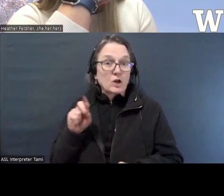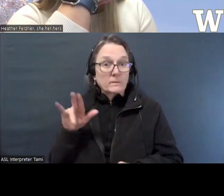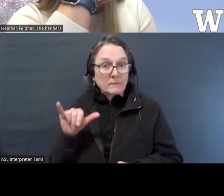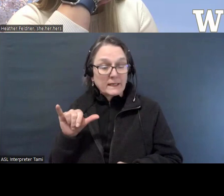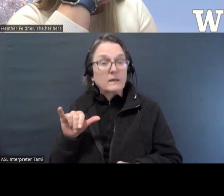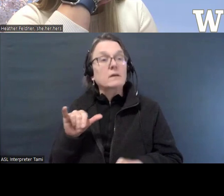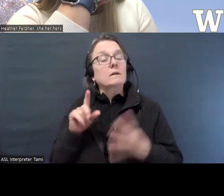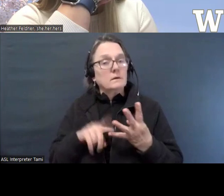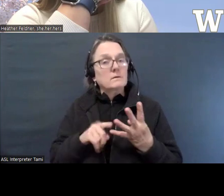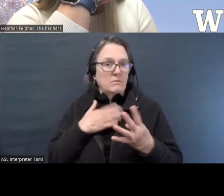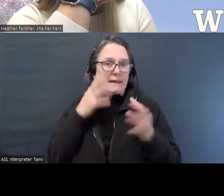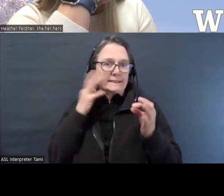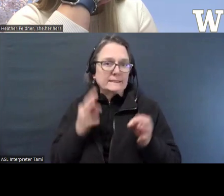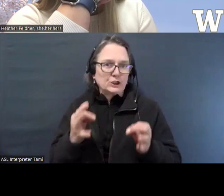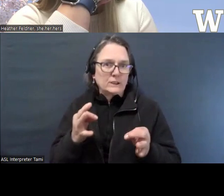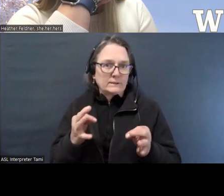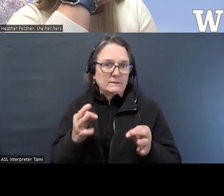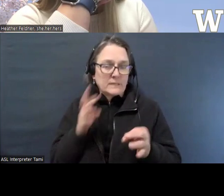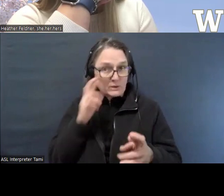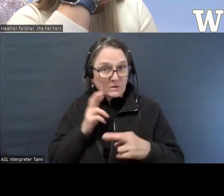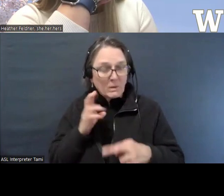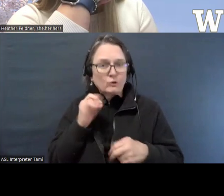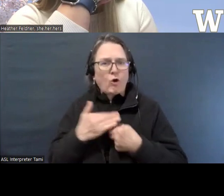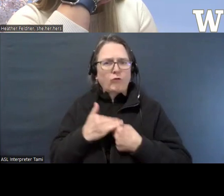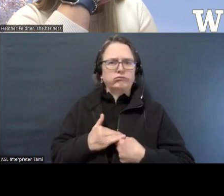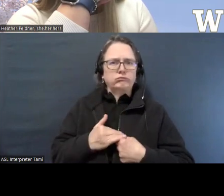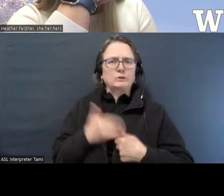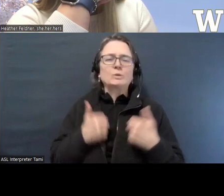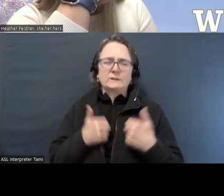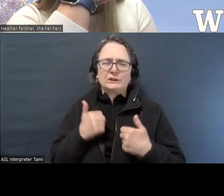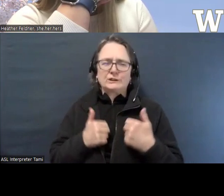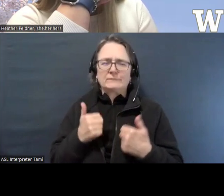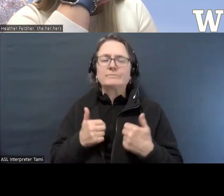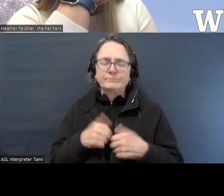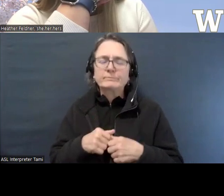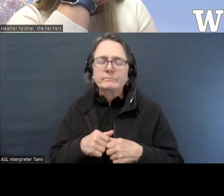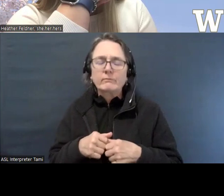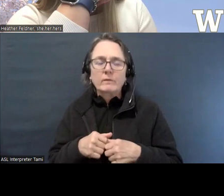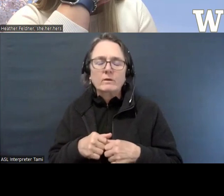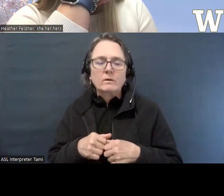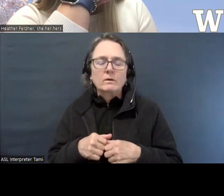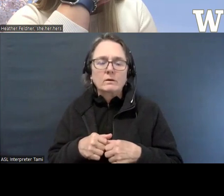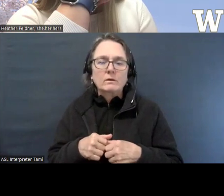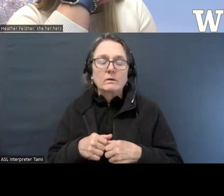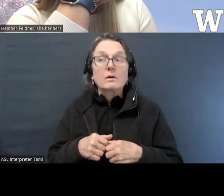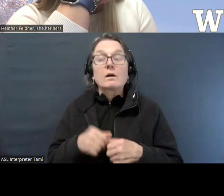So these are some of the factors. Sometimes, again, I look at how they receive me, you know.